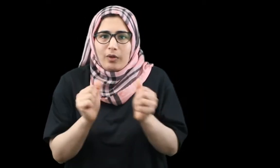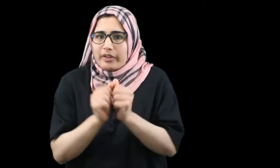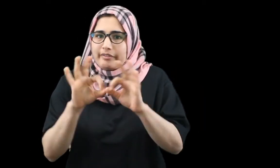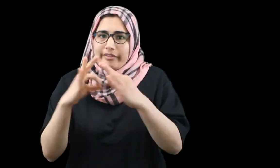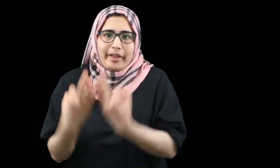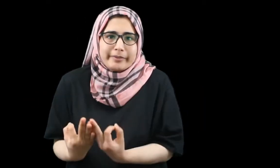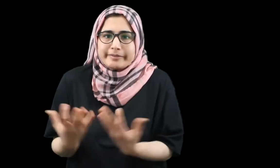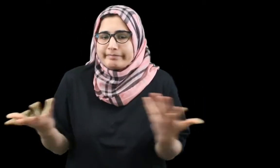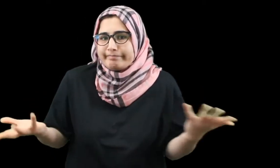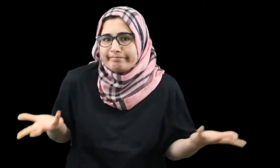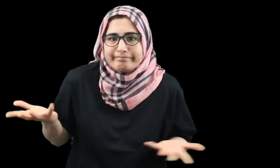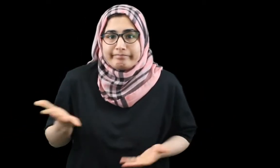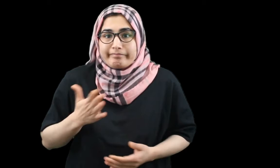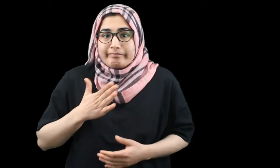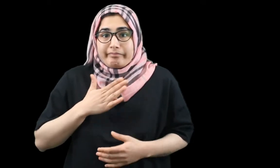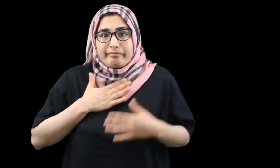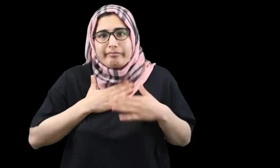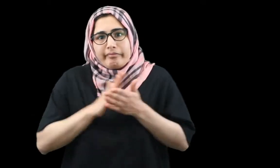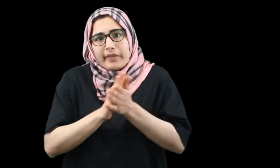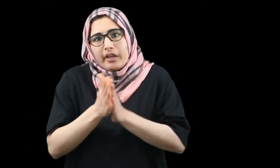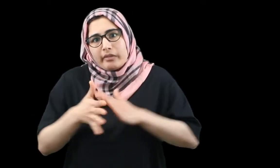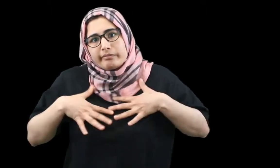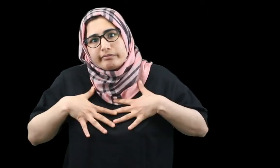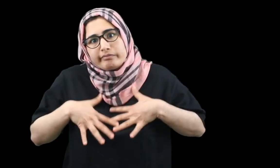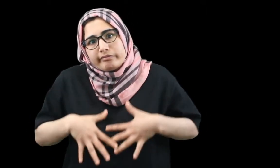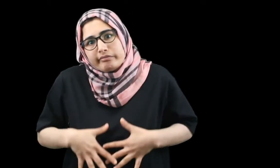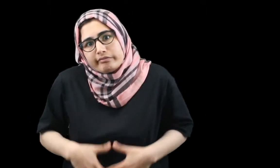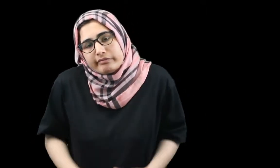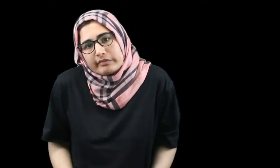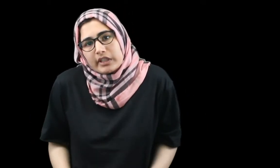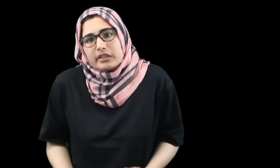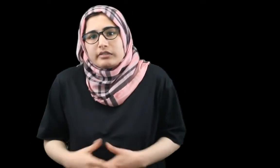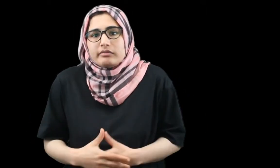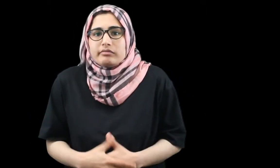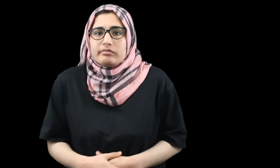But alone with my family, there is no communication. No connection. And it makes me feel depressed.